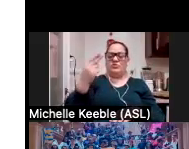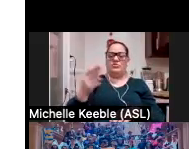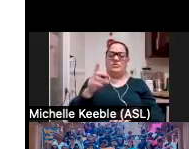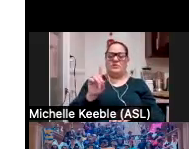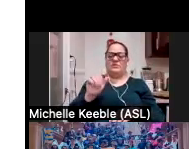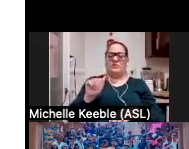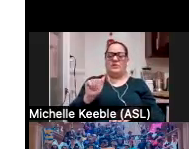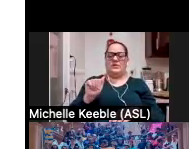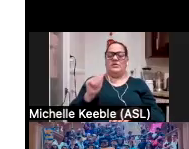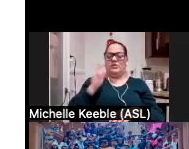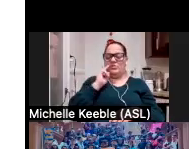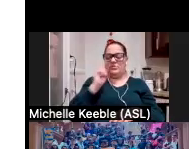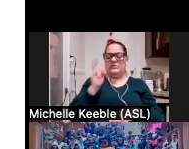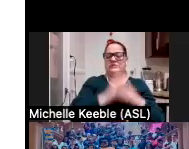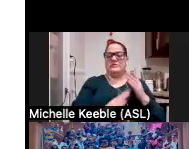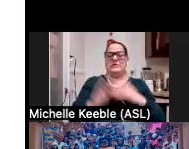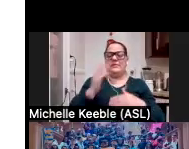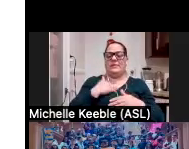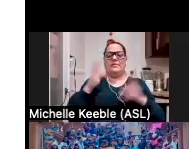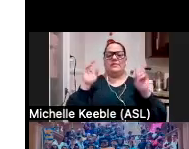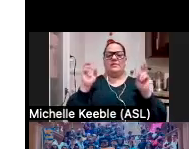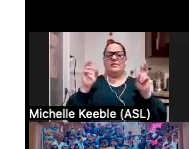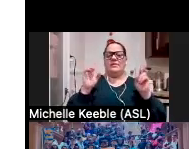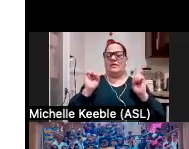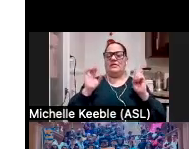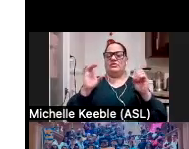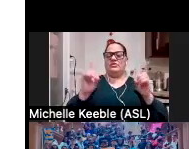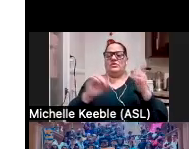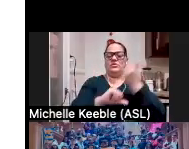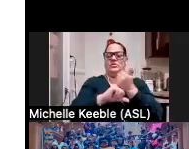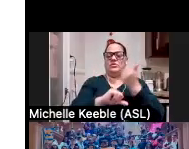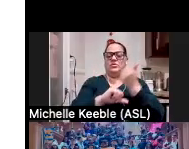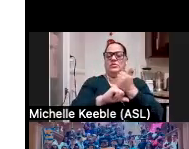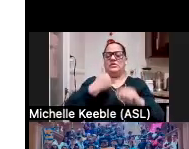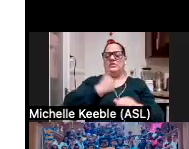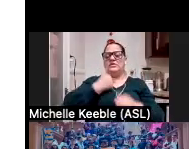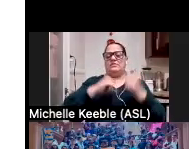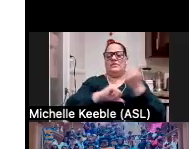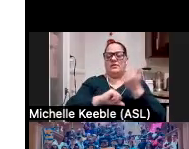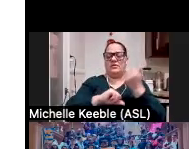of these incorporated themes, education, advocacy, and self- advocacy, uh, representation and